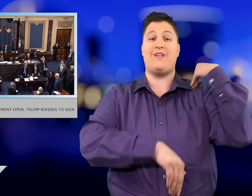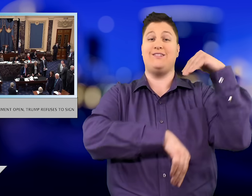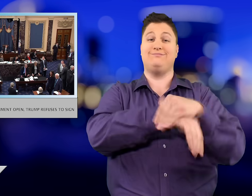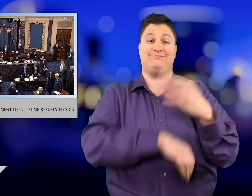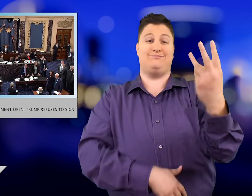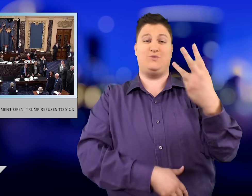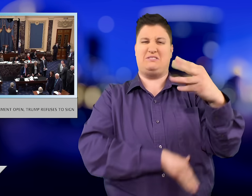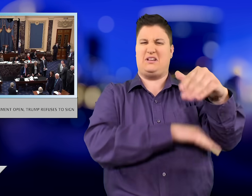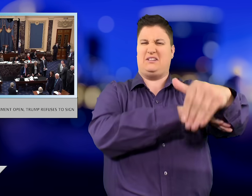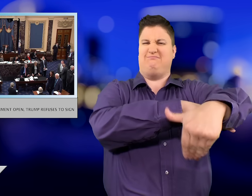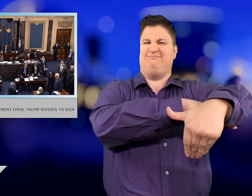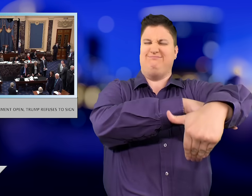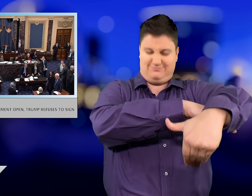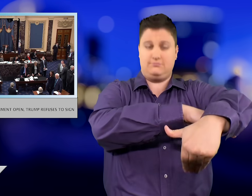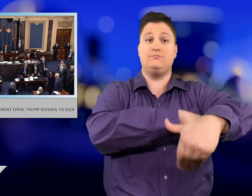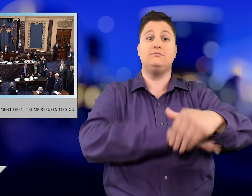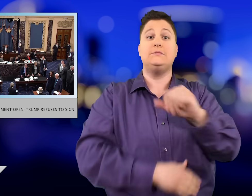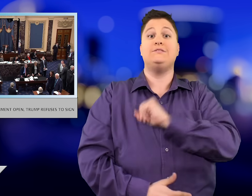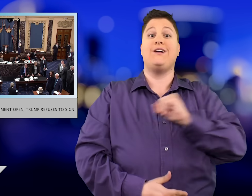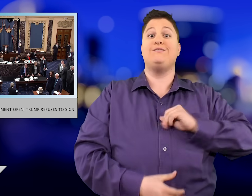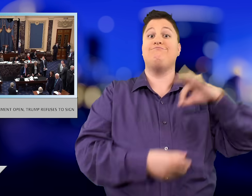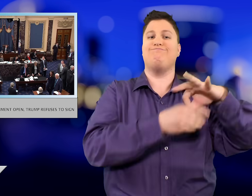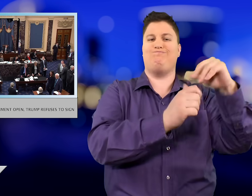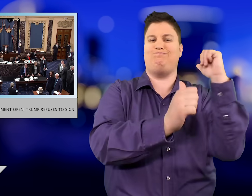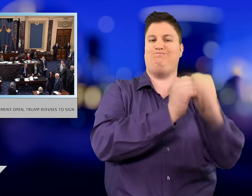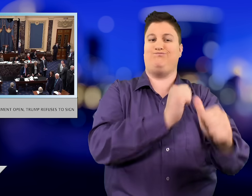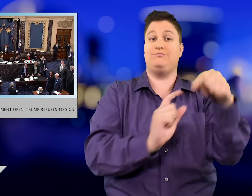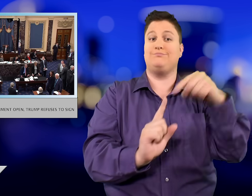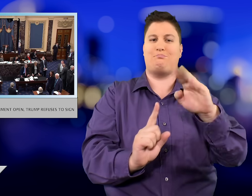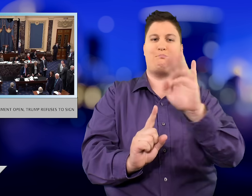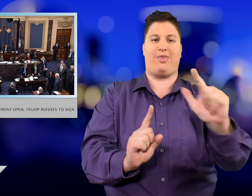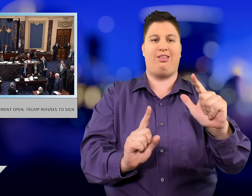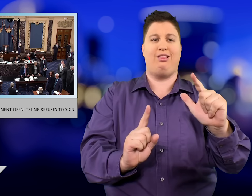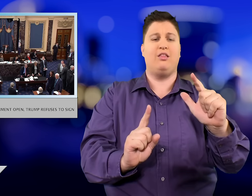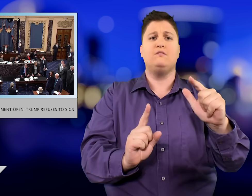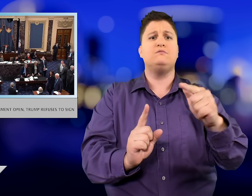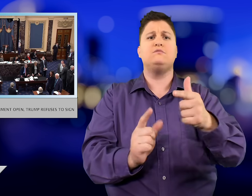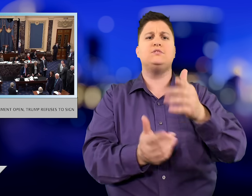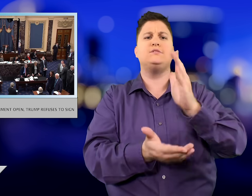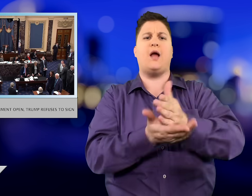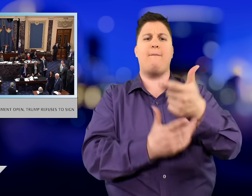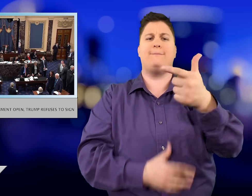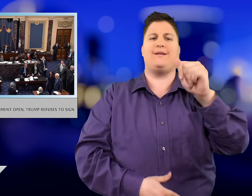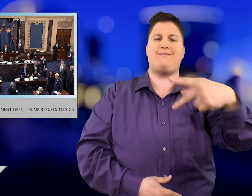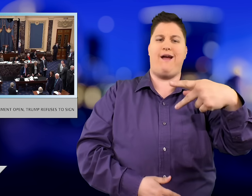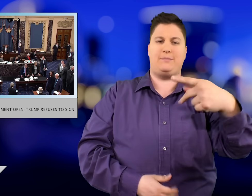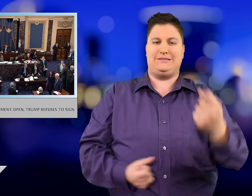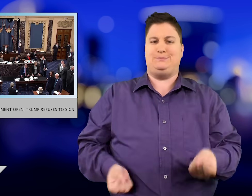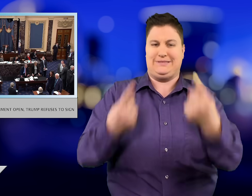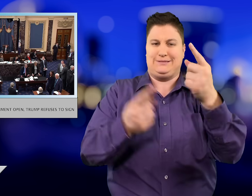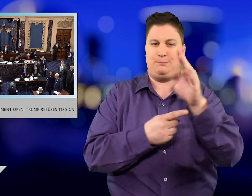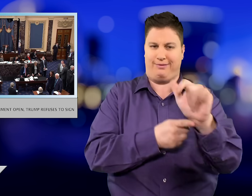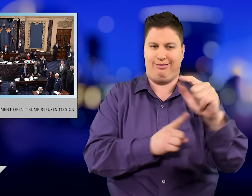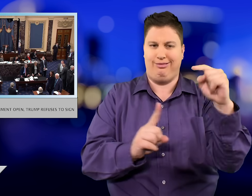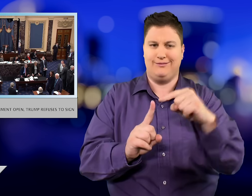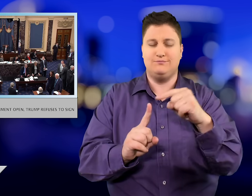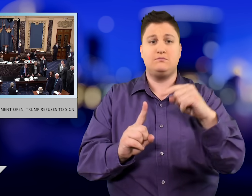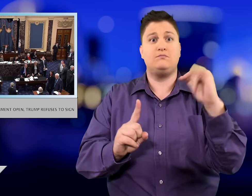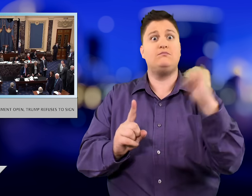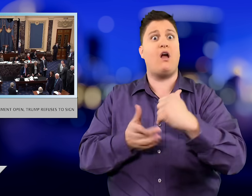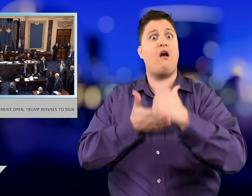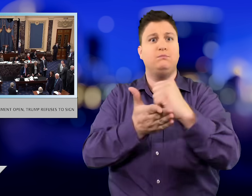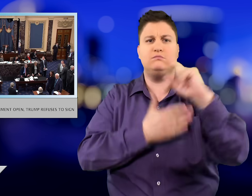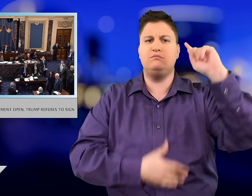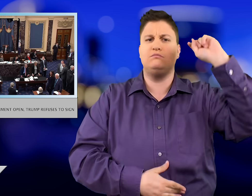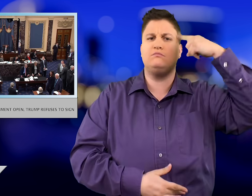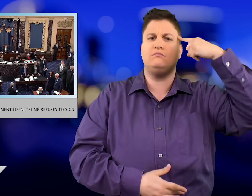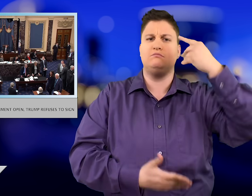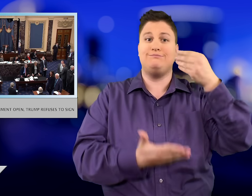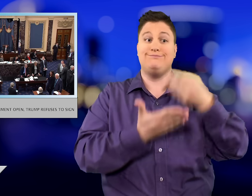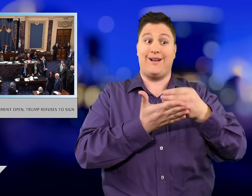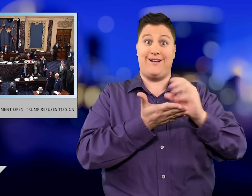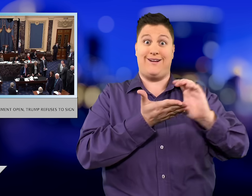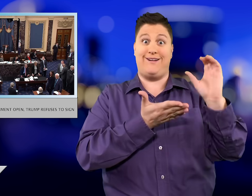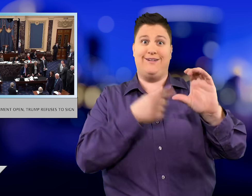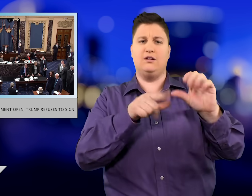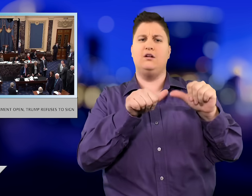Late last night the Senate passed a stopgap spending bill that would keep the government